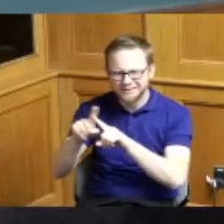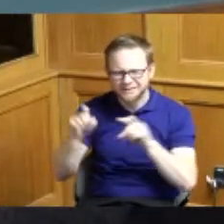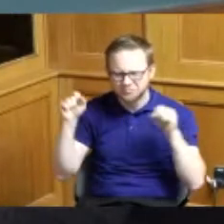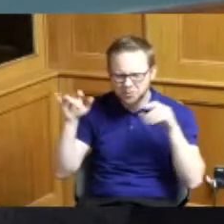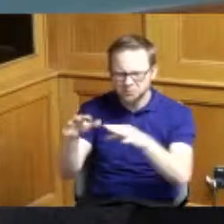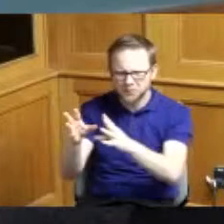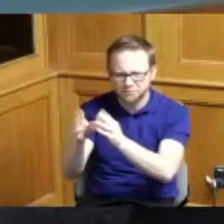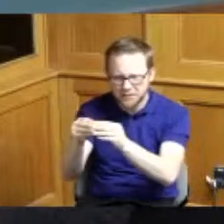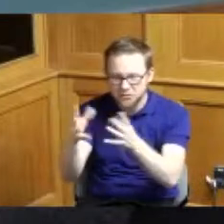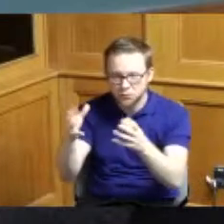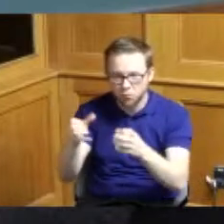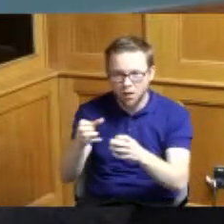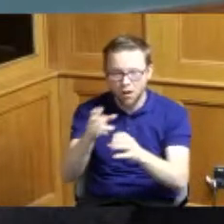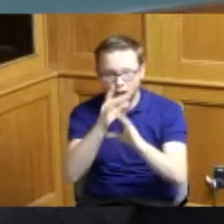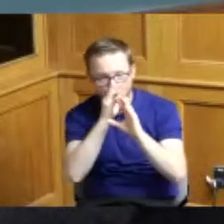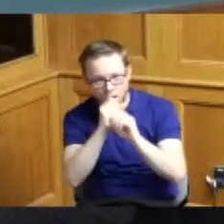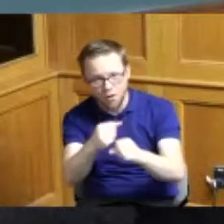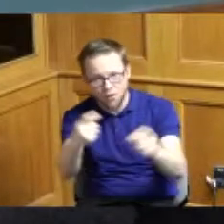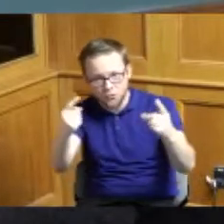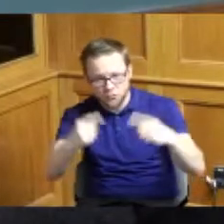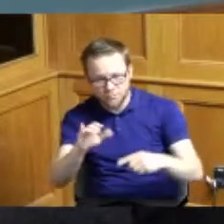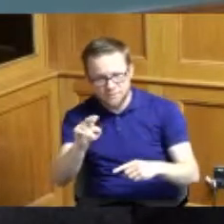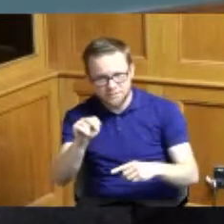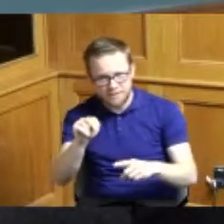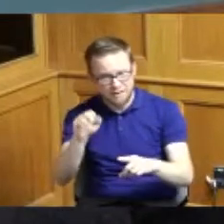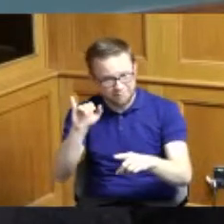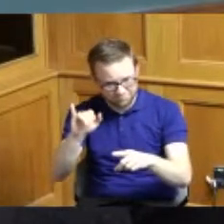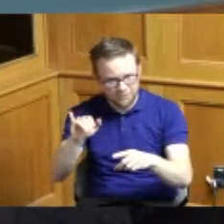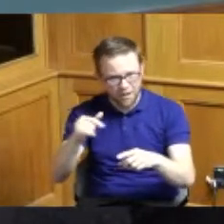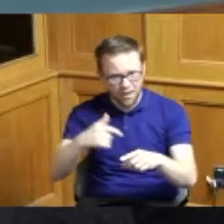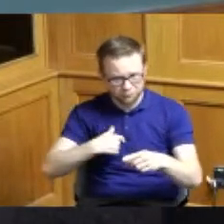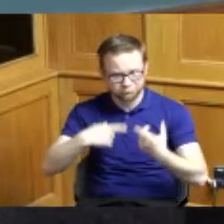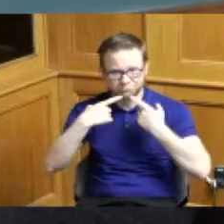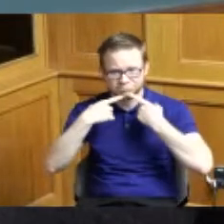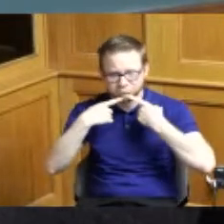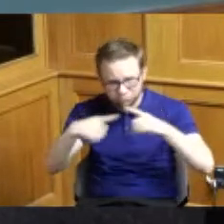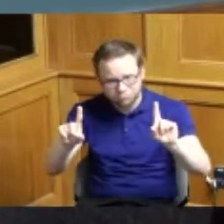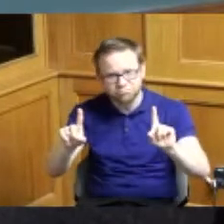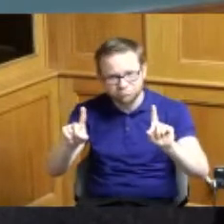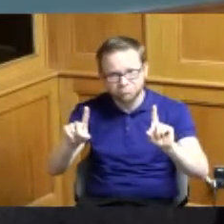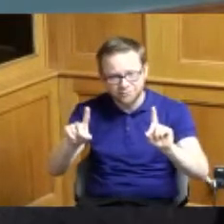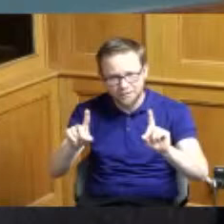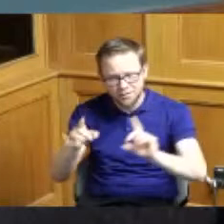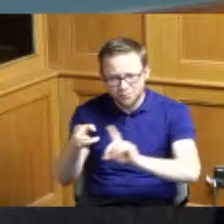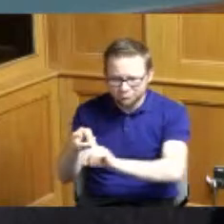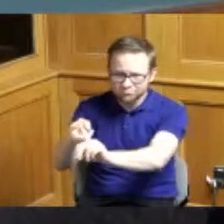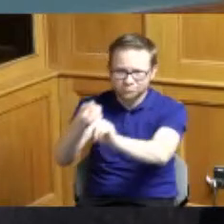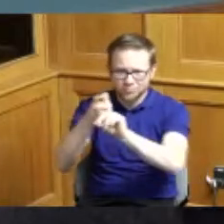record of bringing major conventions that have filled hotel rooms at a broad economic impact